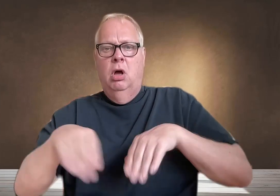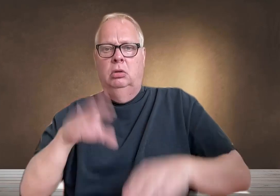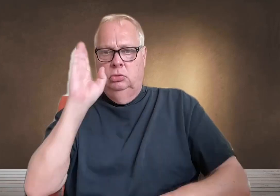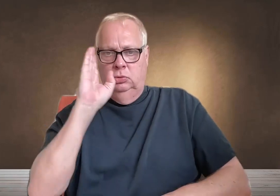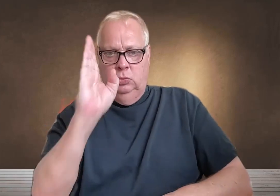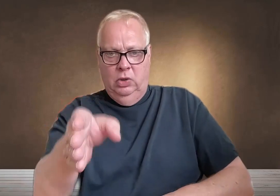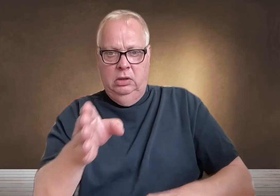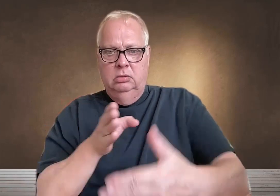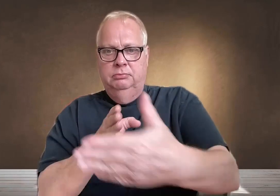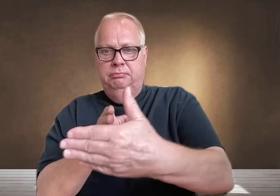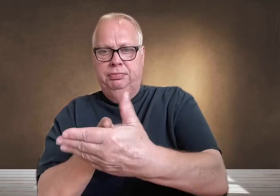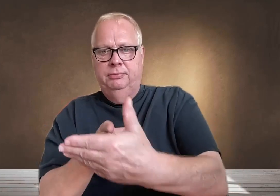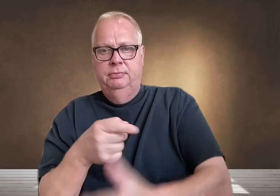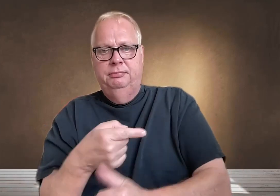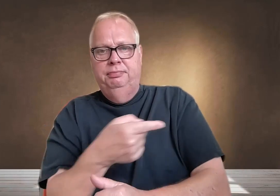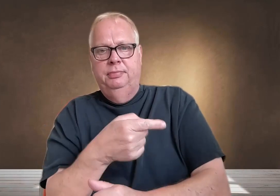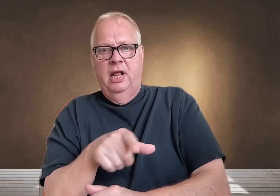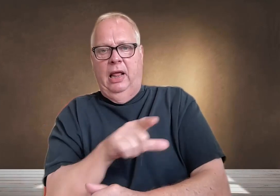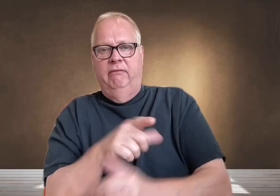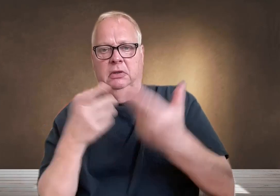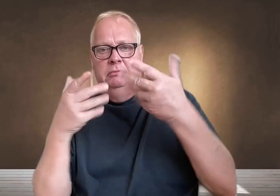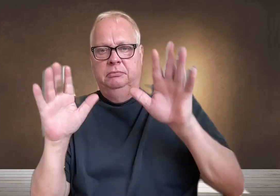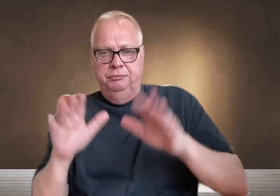Enter there and walk straight back and turn left.